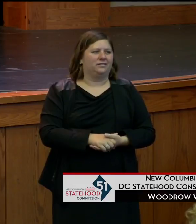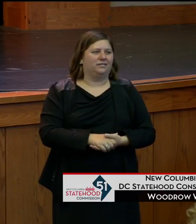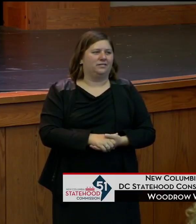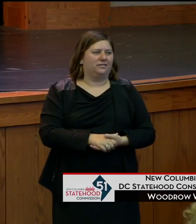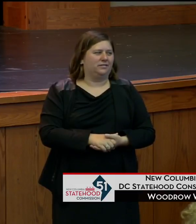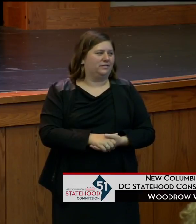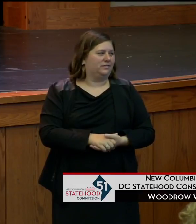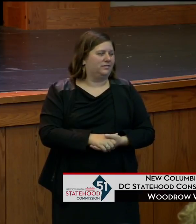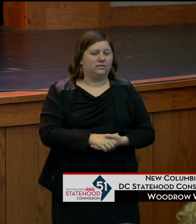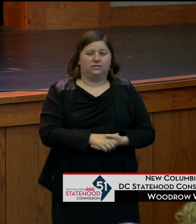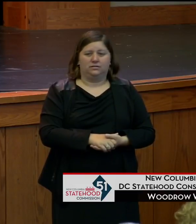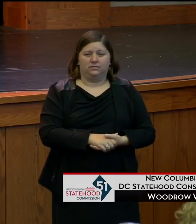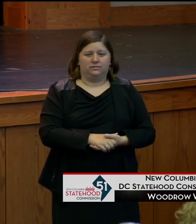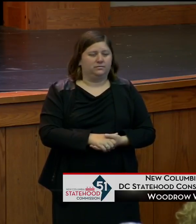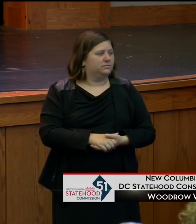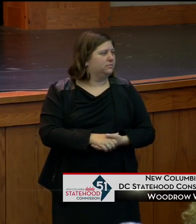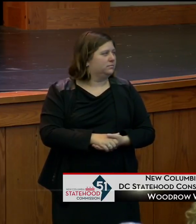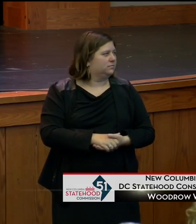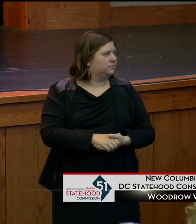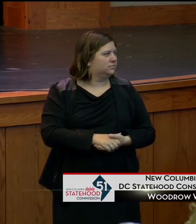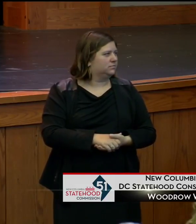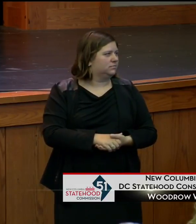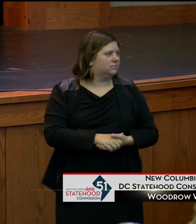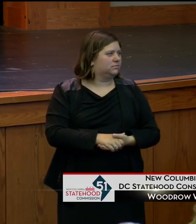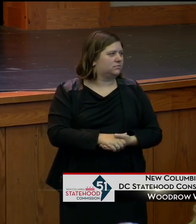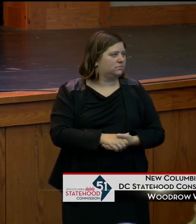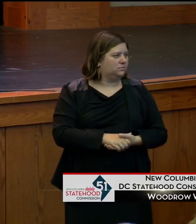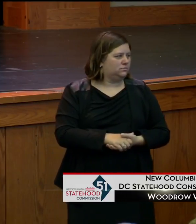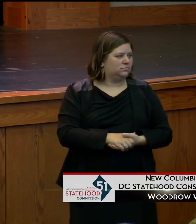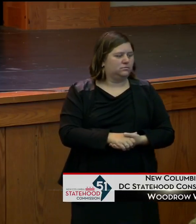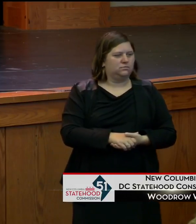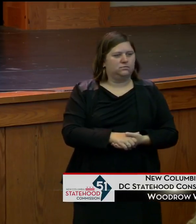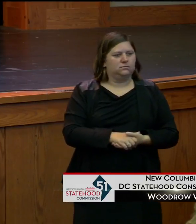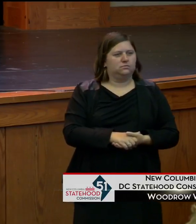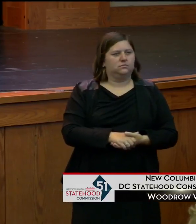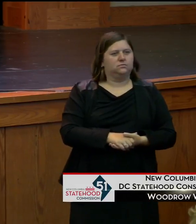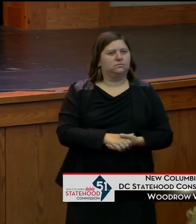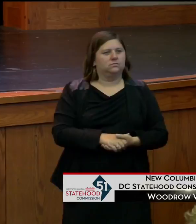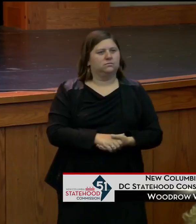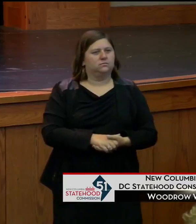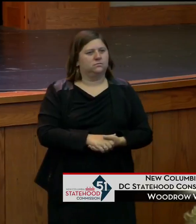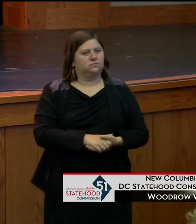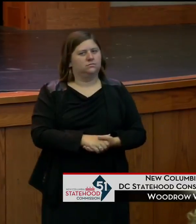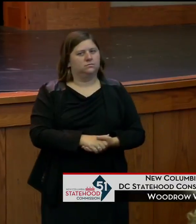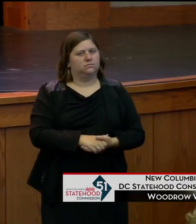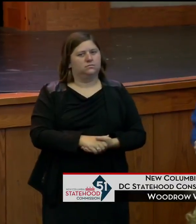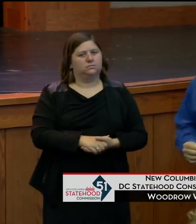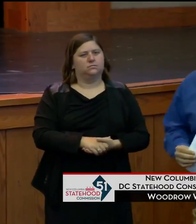LOWE.